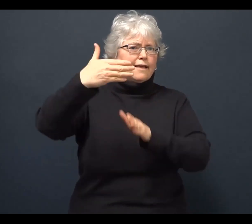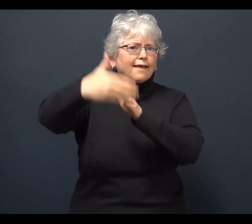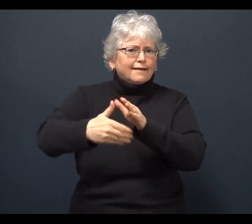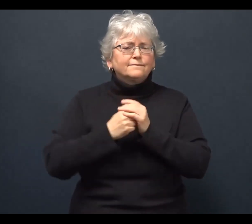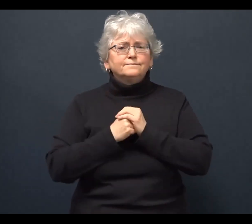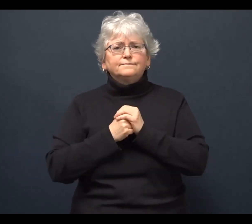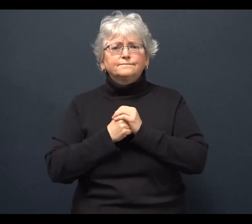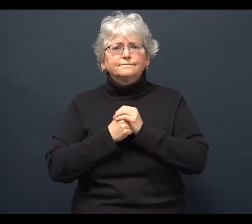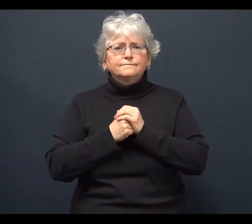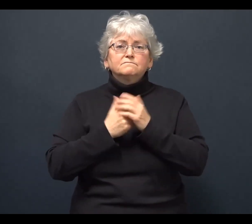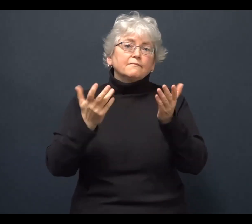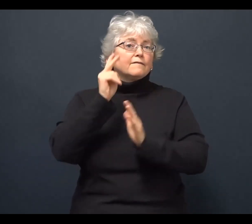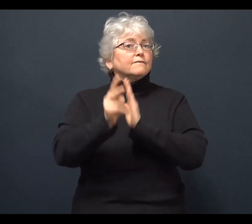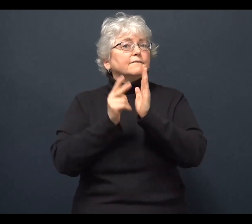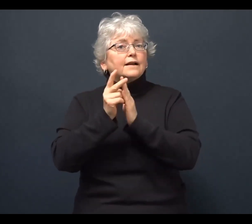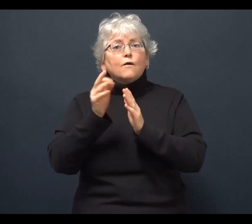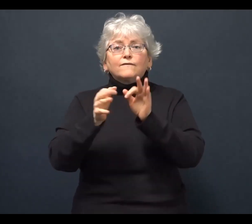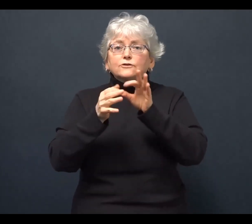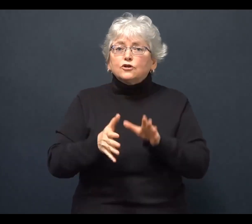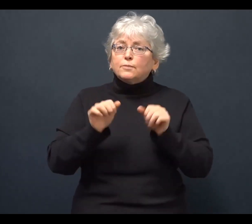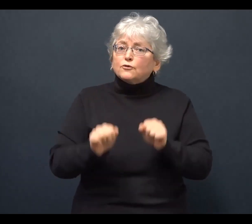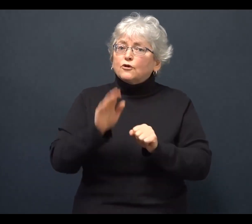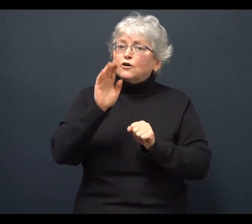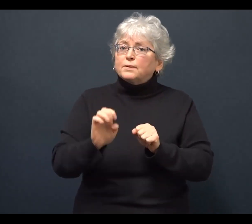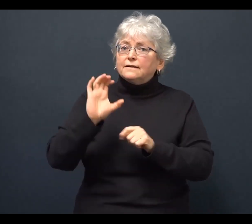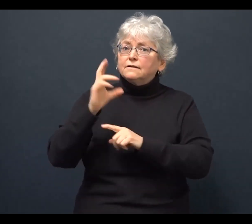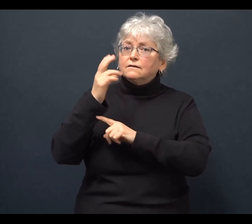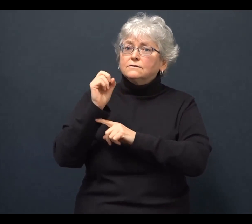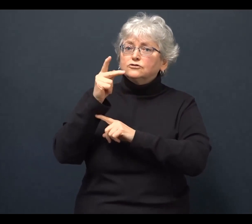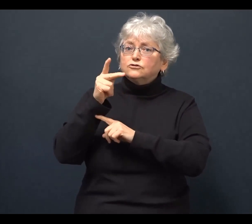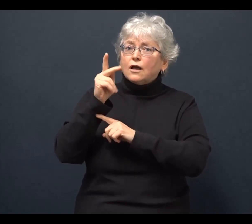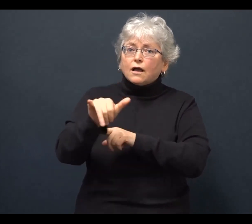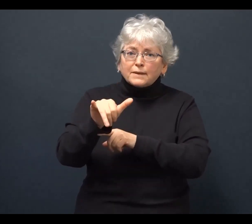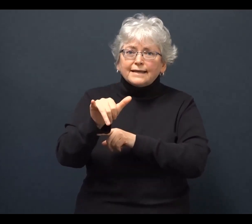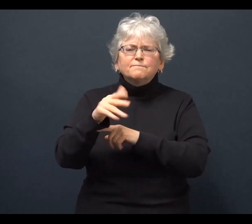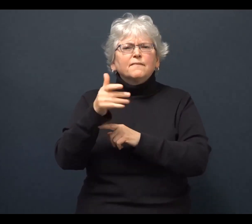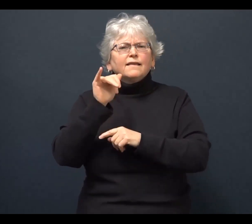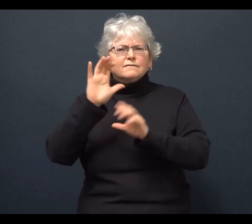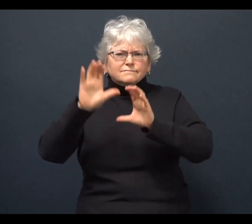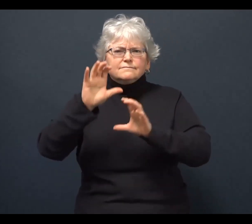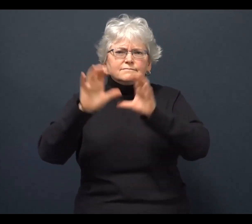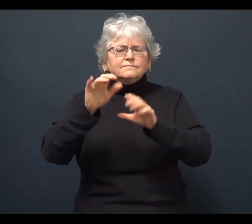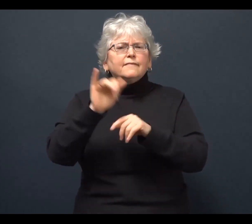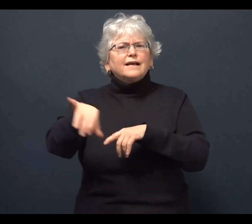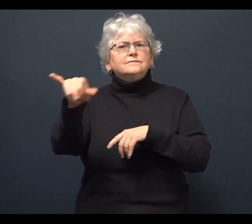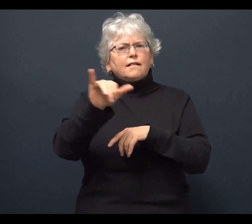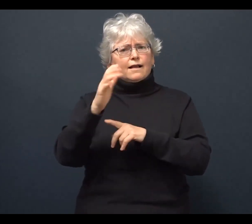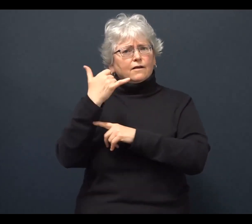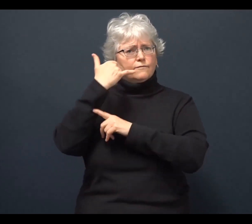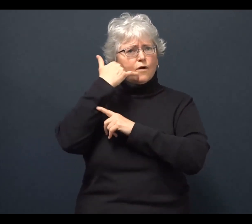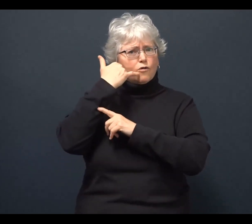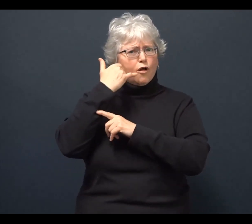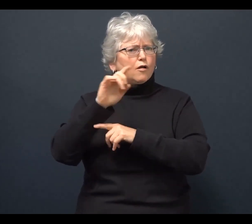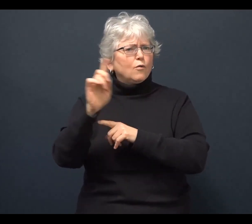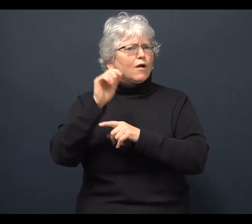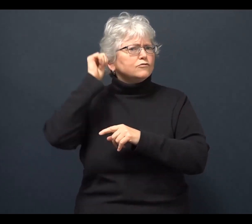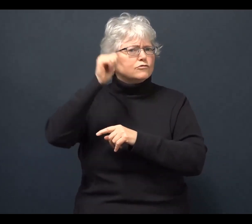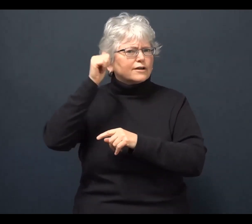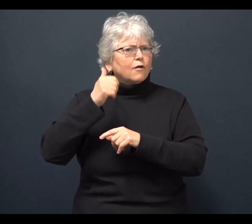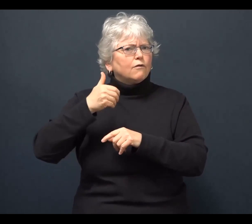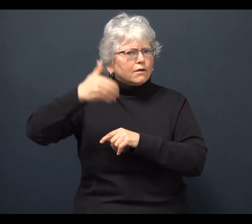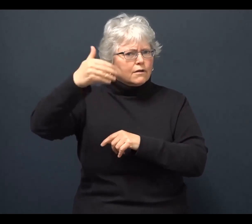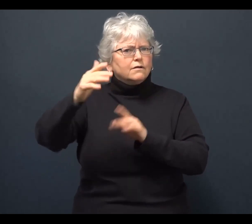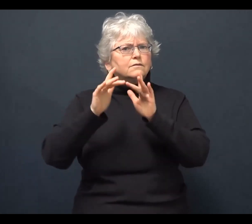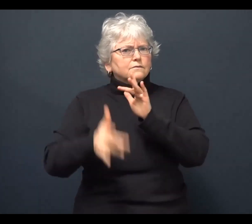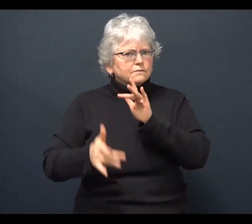end. the video of The Interpreter could be choppy. this is like a phone call where